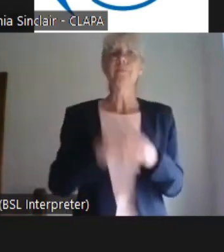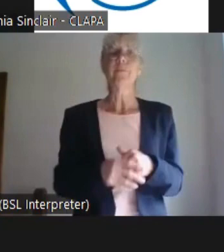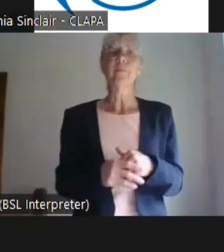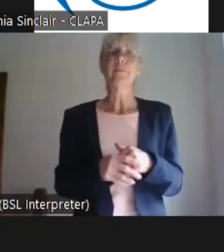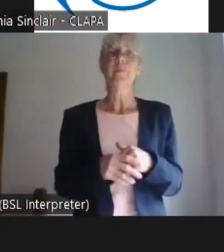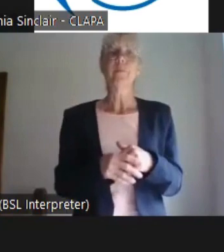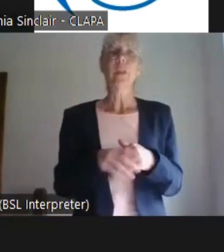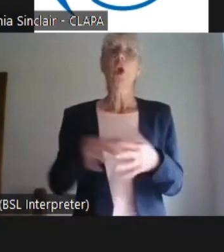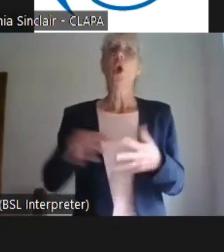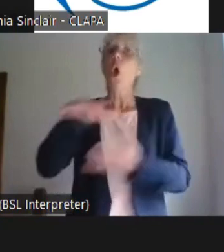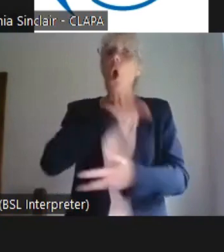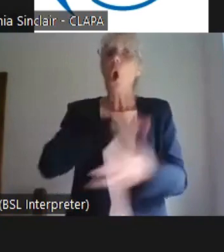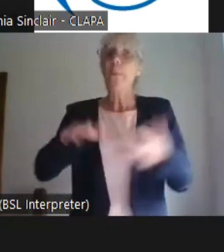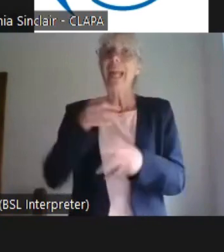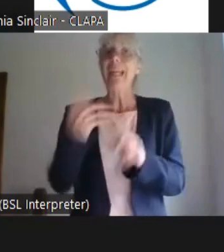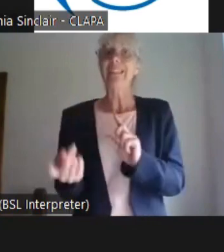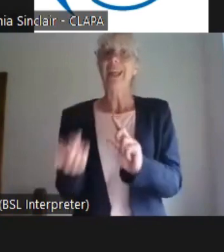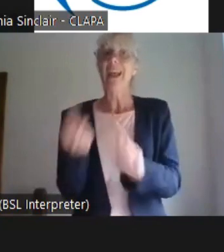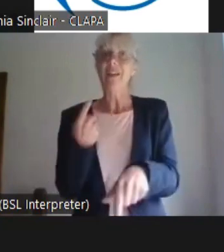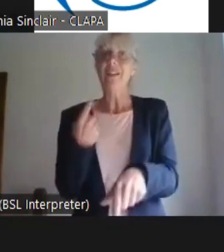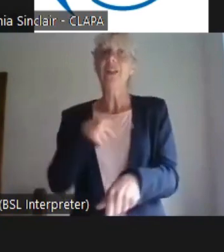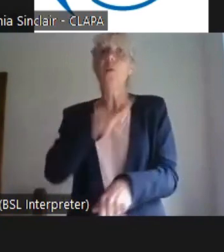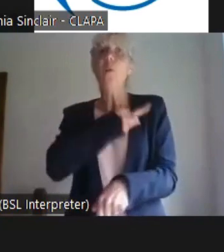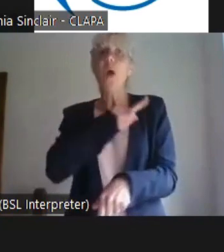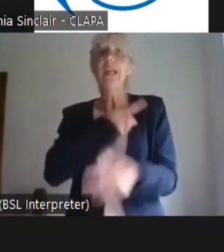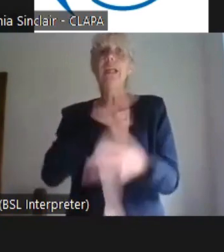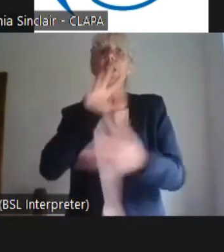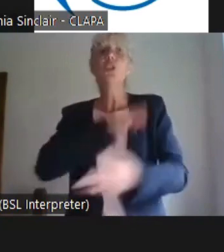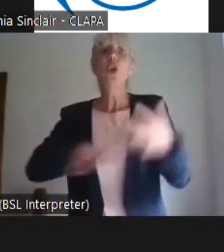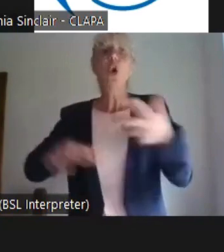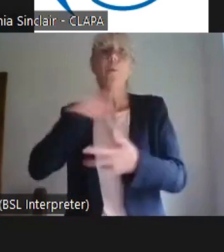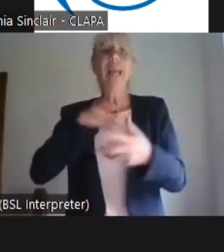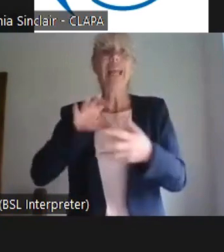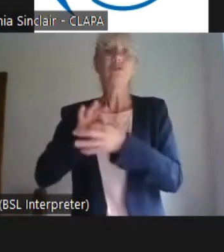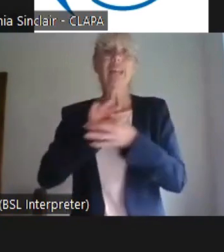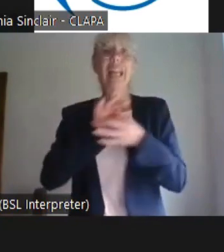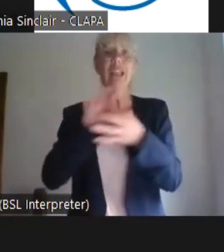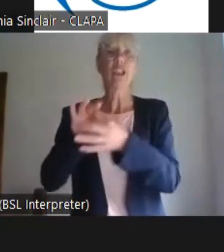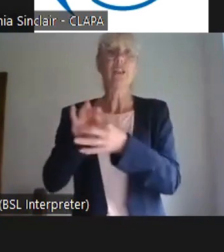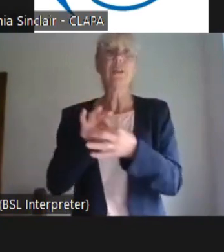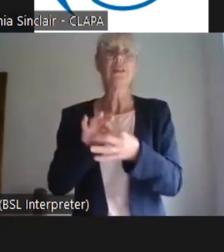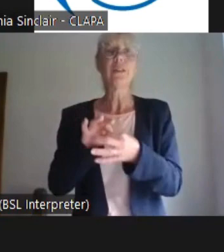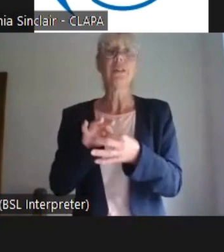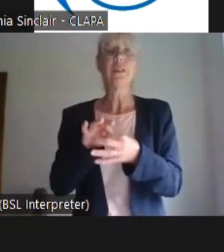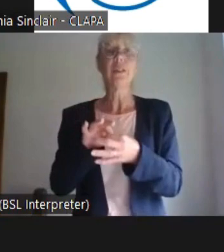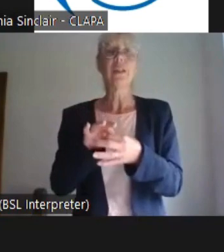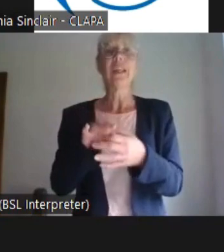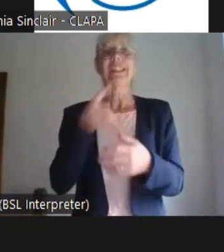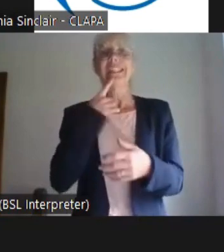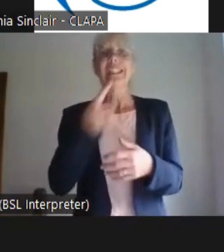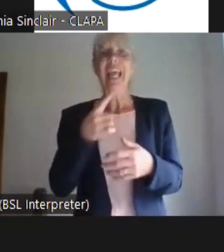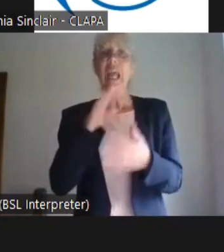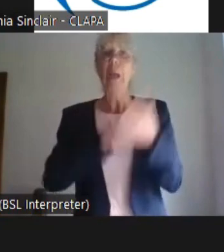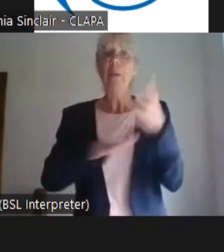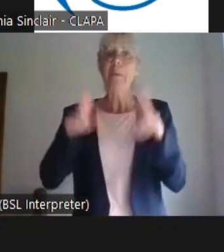answer because it's a complex relationship so I would caution parents against pinning their hopes